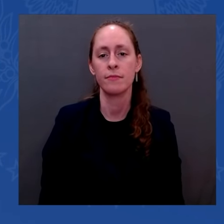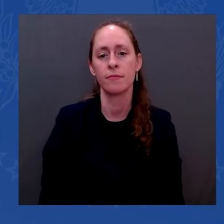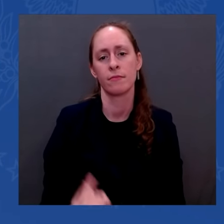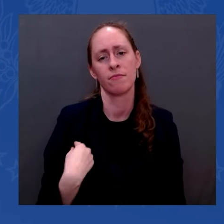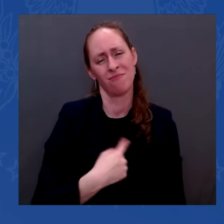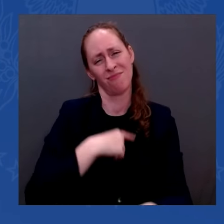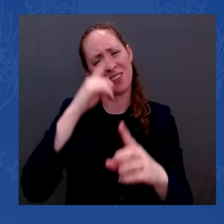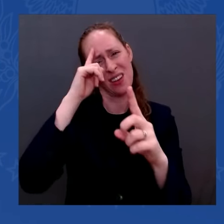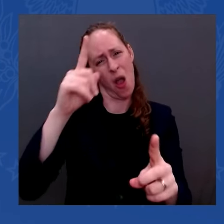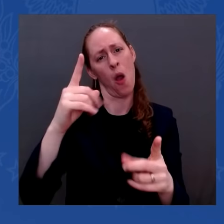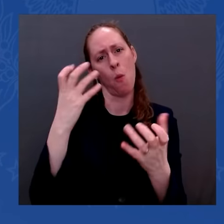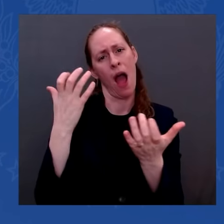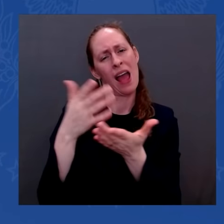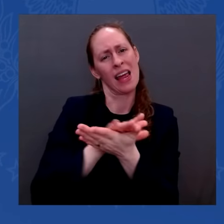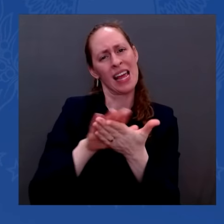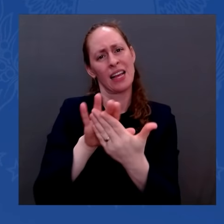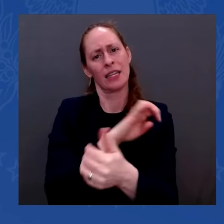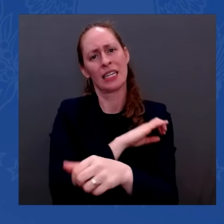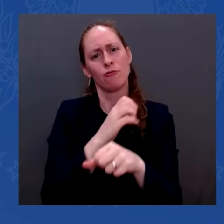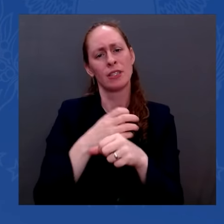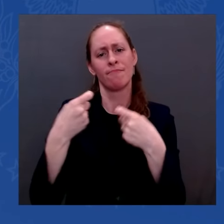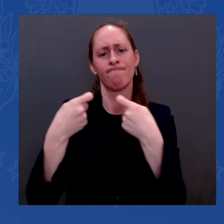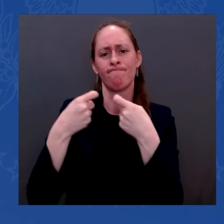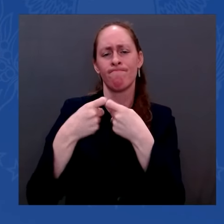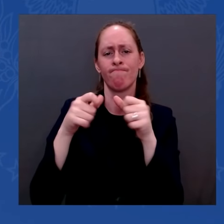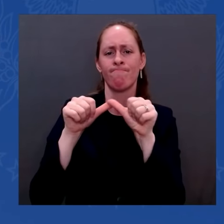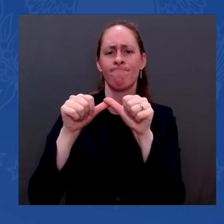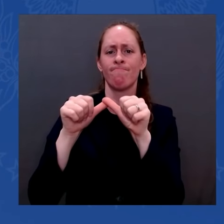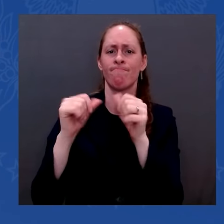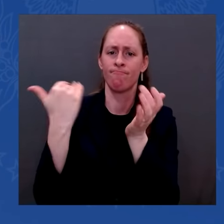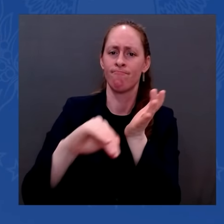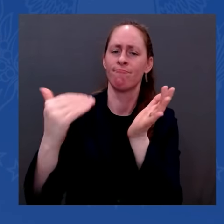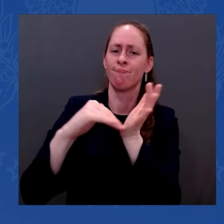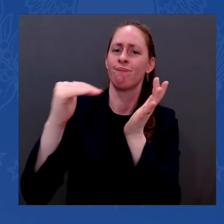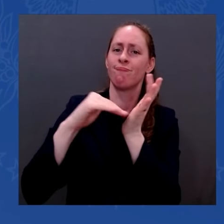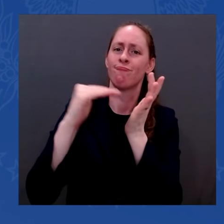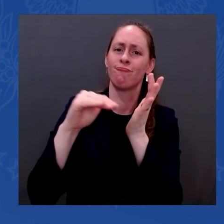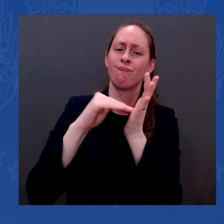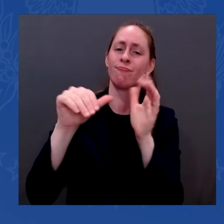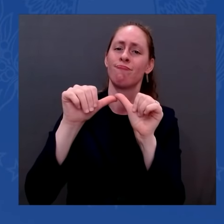As we build the economy, we're going to build around wor- build it around working Americans.